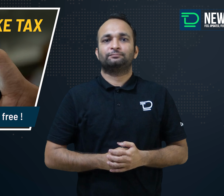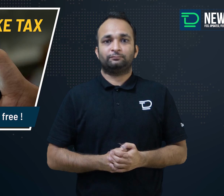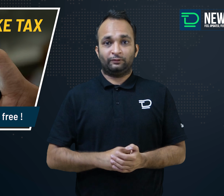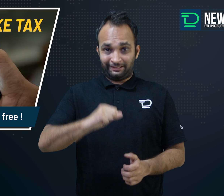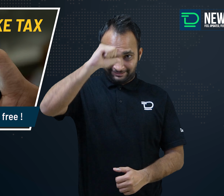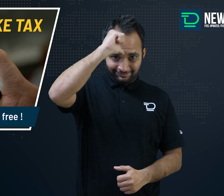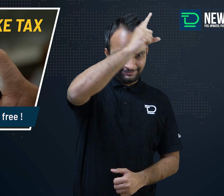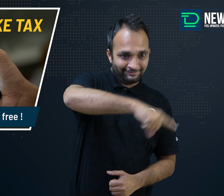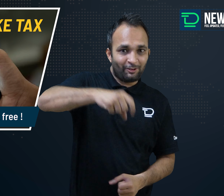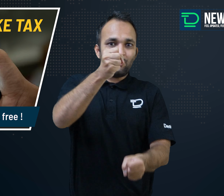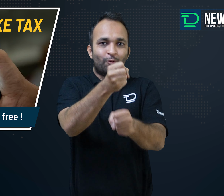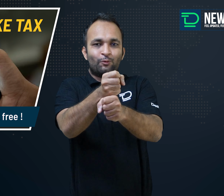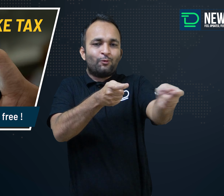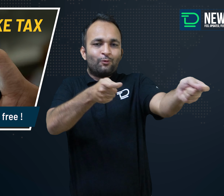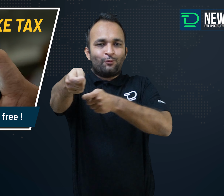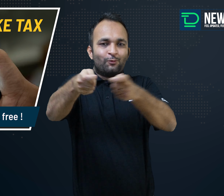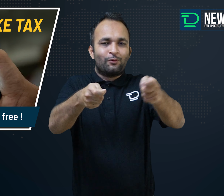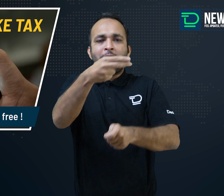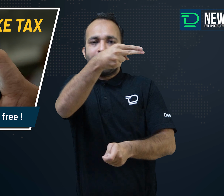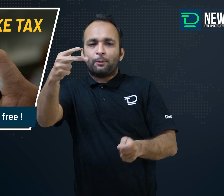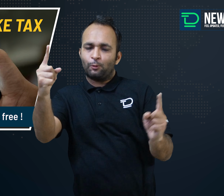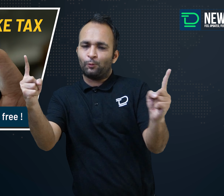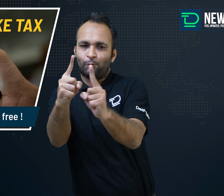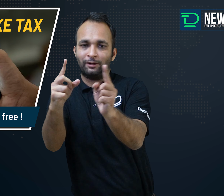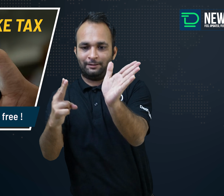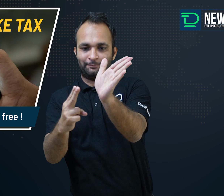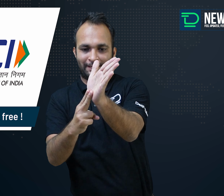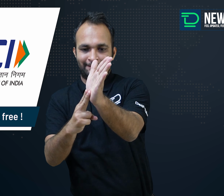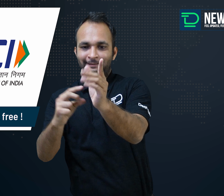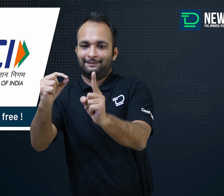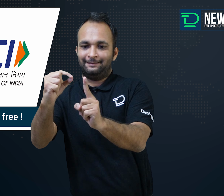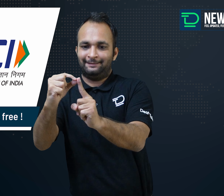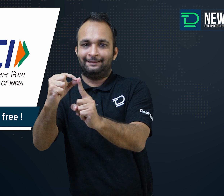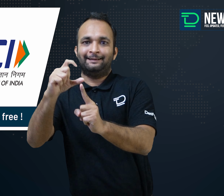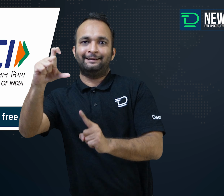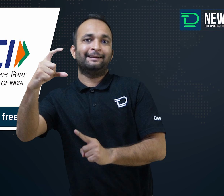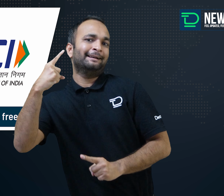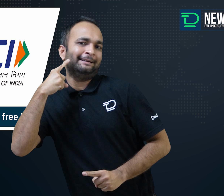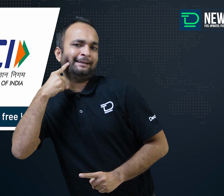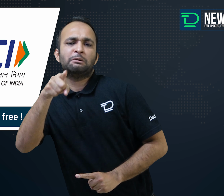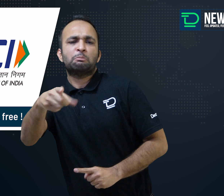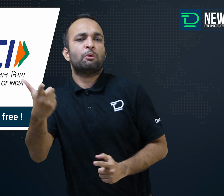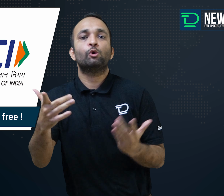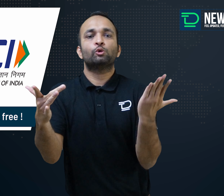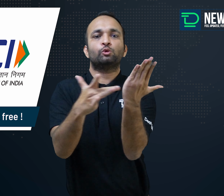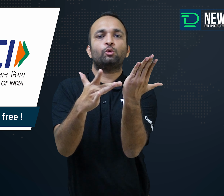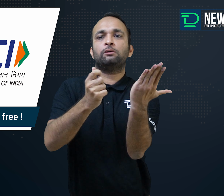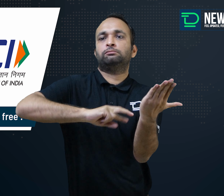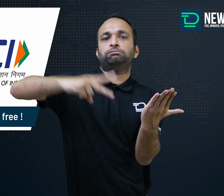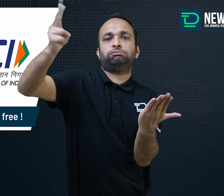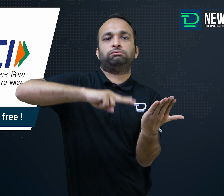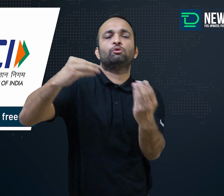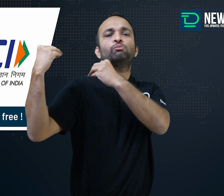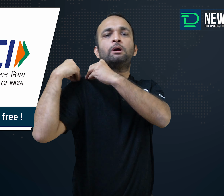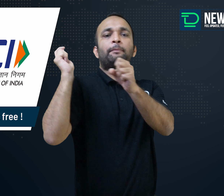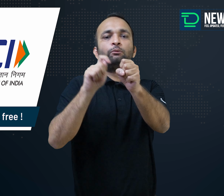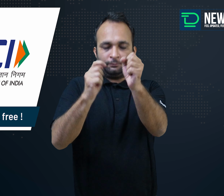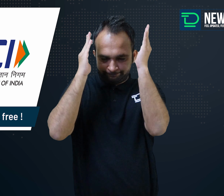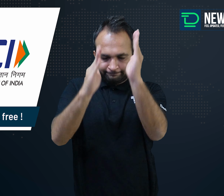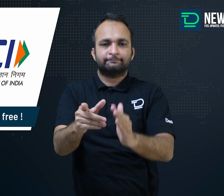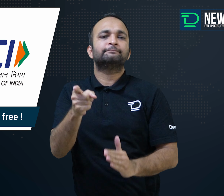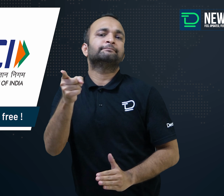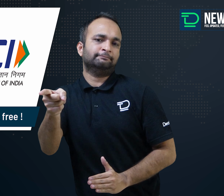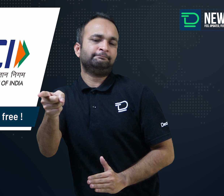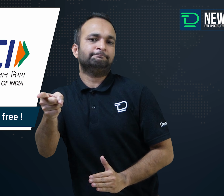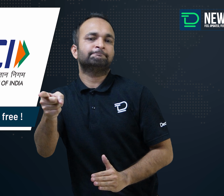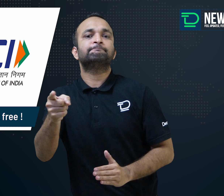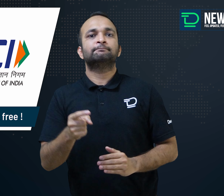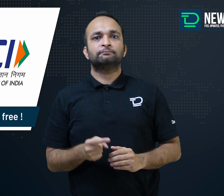National Payment Corporation of India (NPCI) is the government office that manages all transactions.